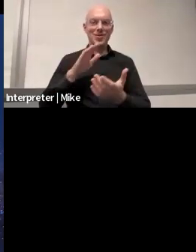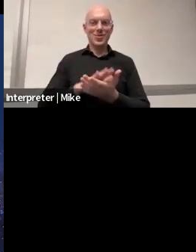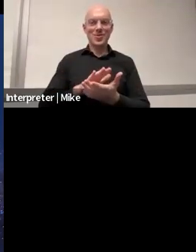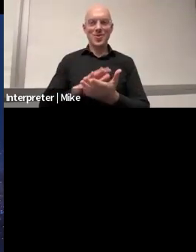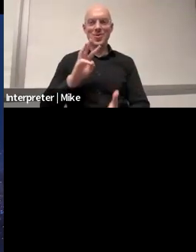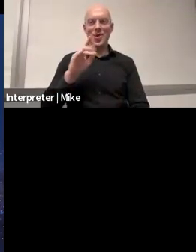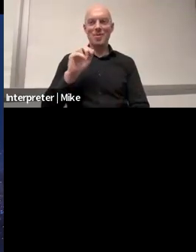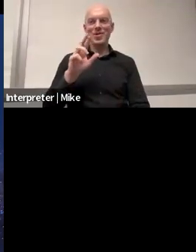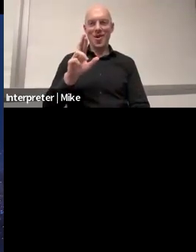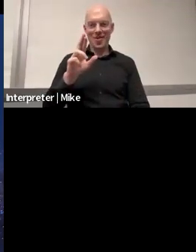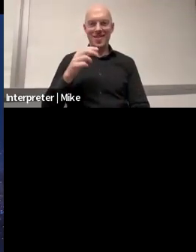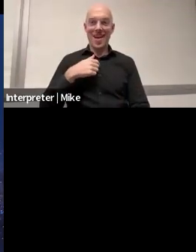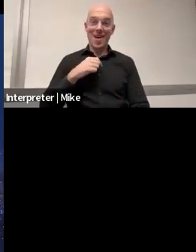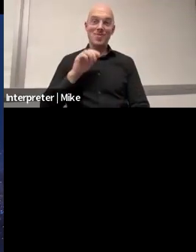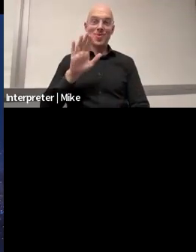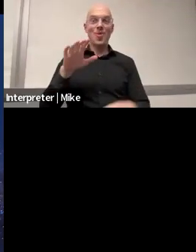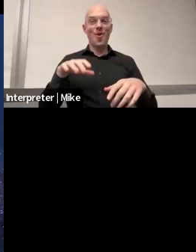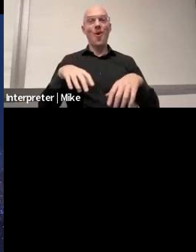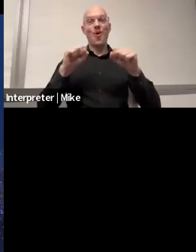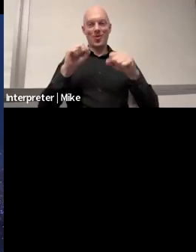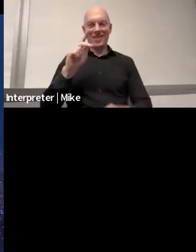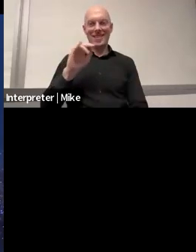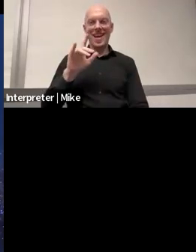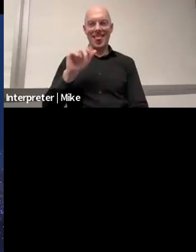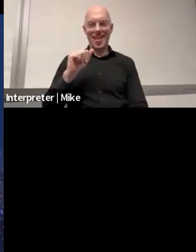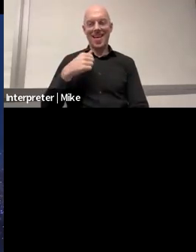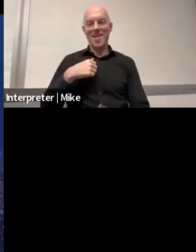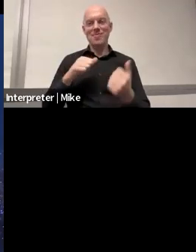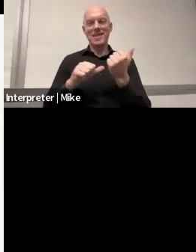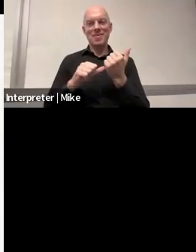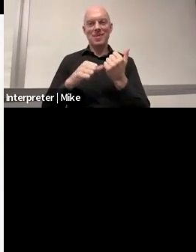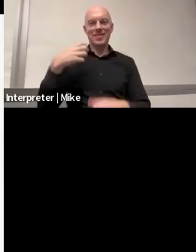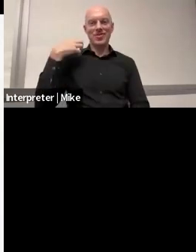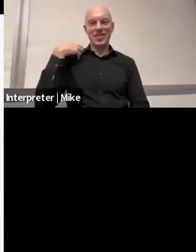Keyla Hernandez-Ulloa: I am your host, Kayla Hernandezujoa, Deputy Chief of the Consumer Affairs.